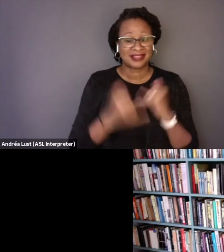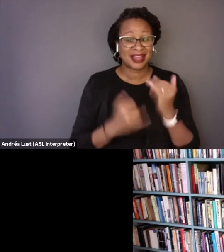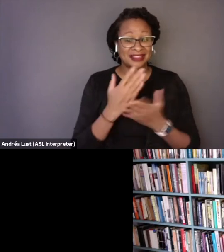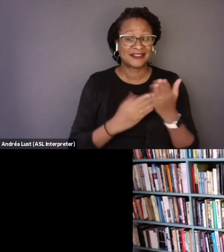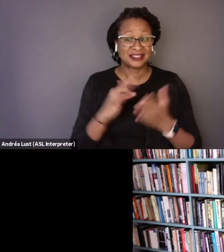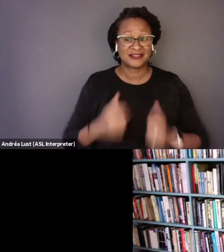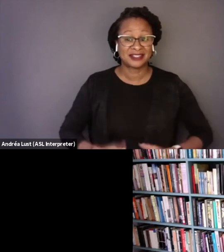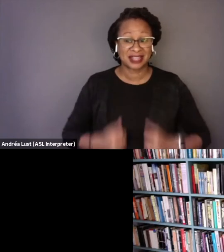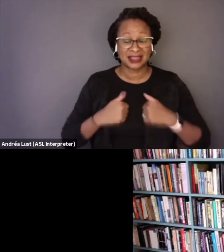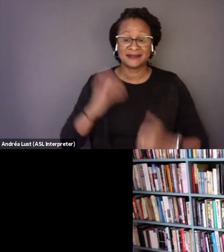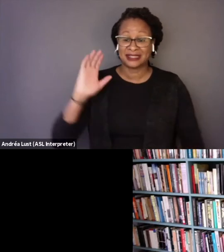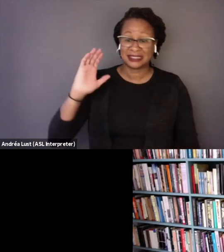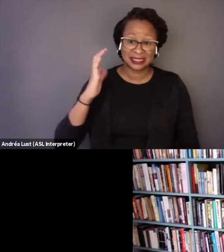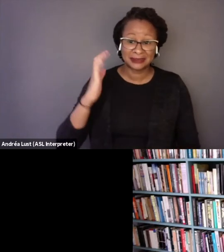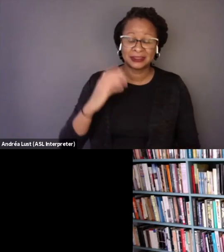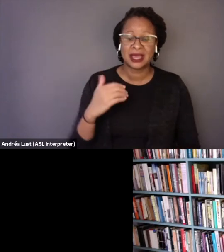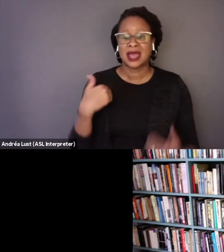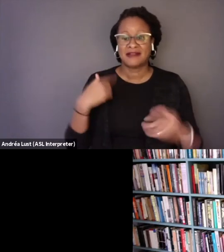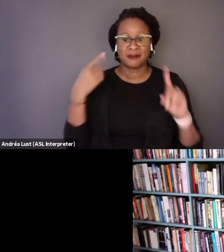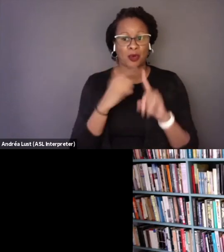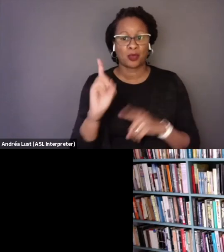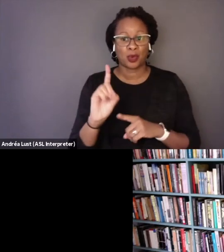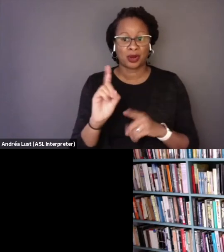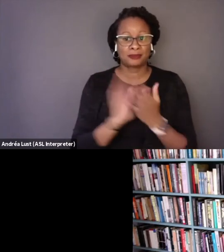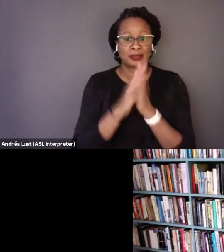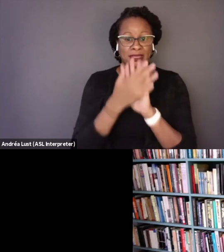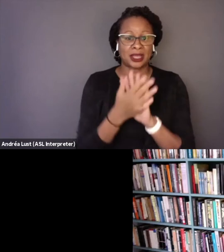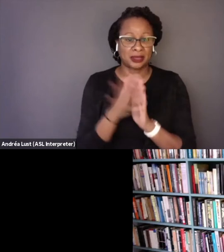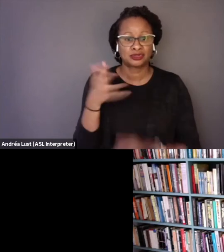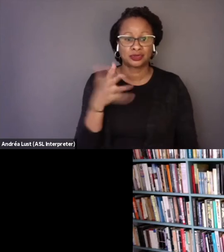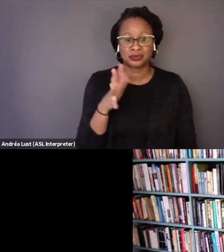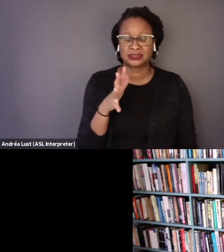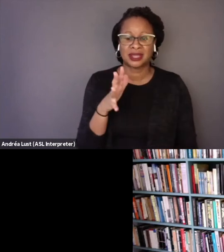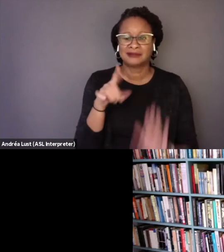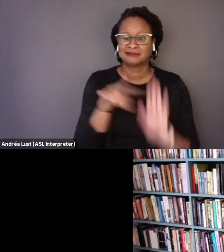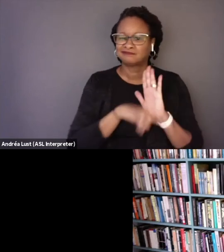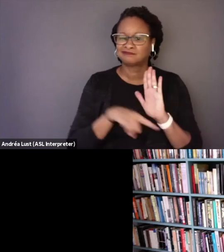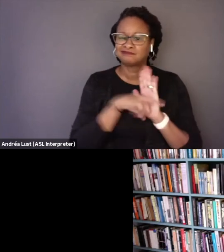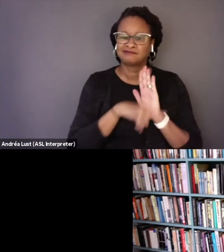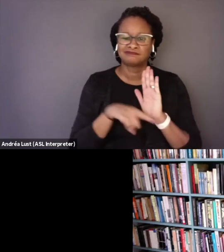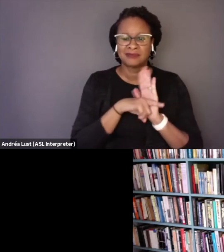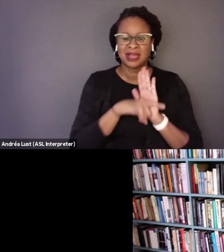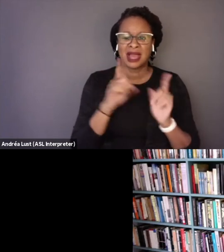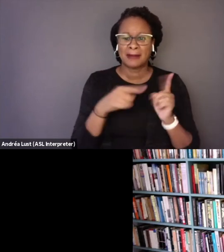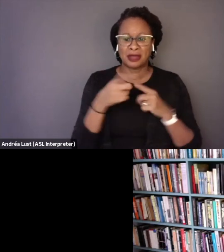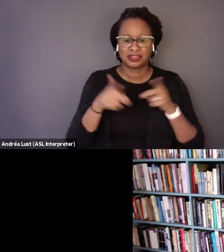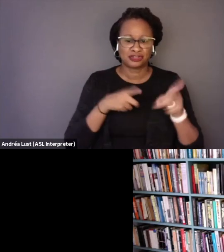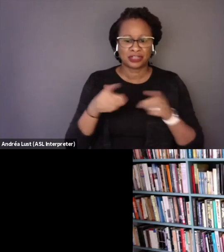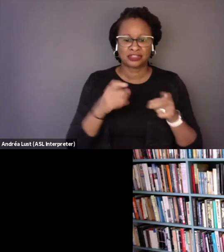It seems like there was a point in which he became very pessimistic about the direction of things, but you give us just enough of a sense